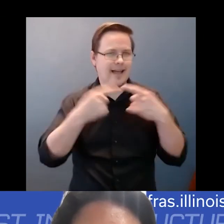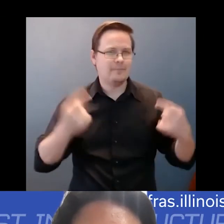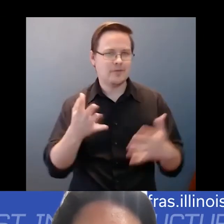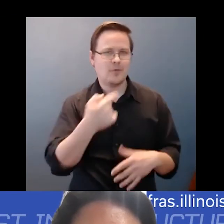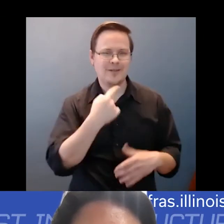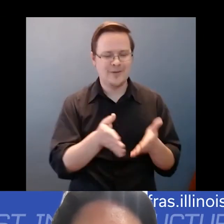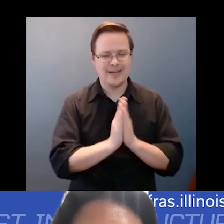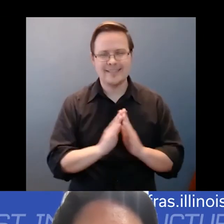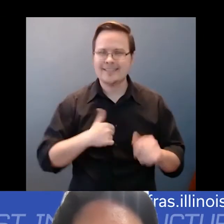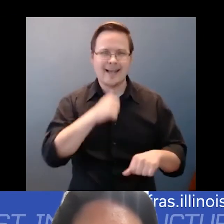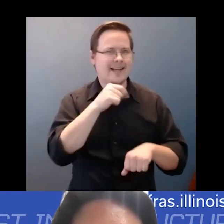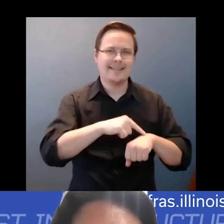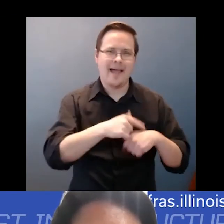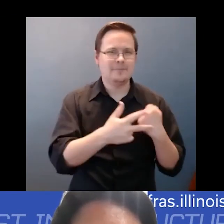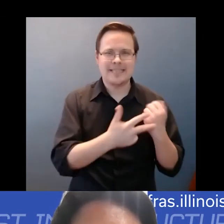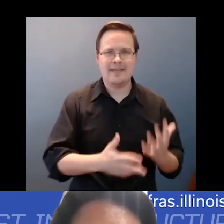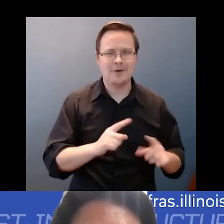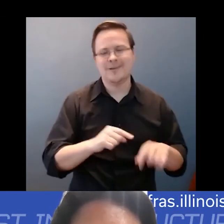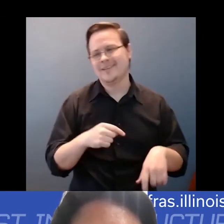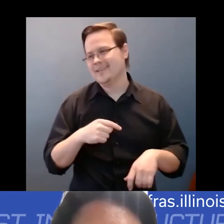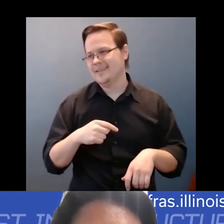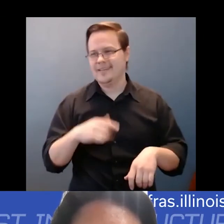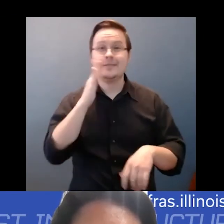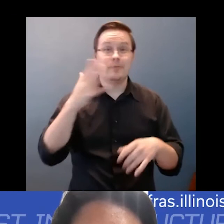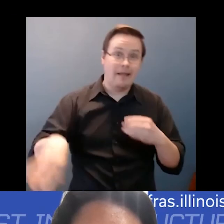This sounds like the opposite of what you're asking so it's not a time saver This is like a time.